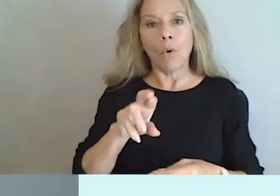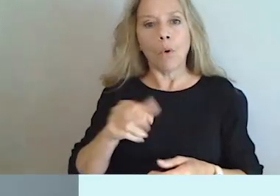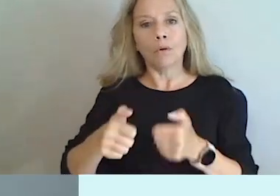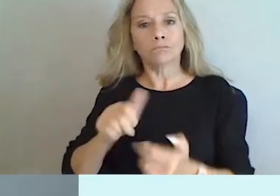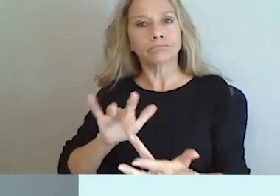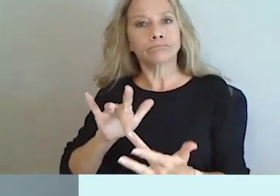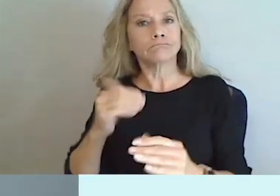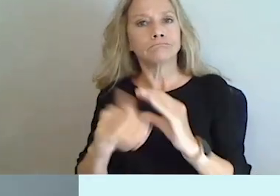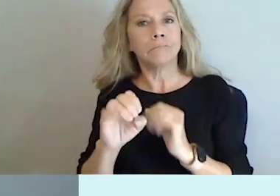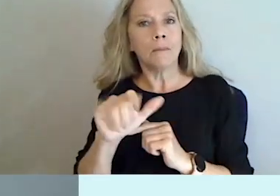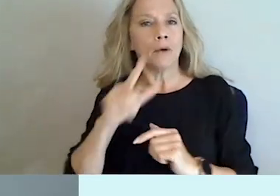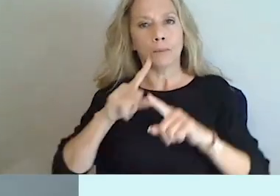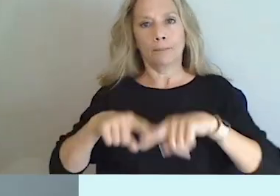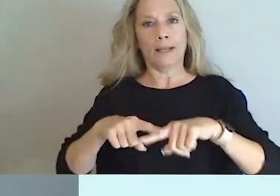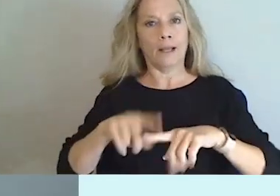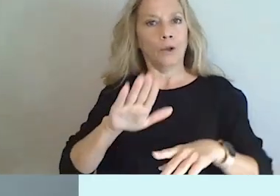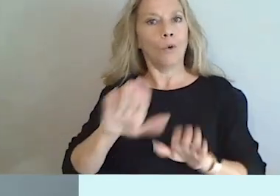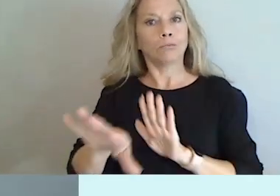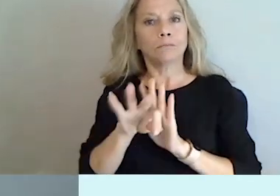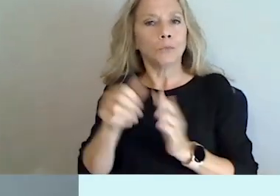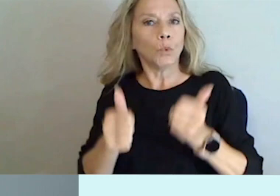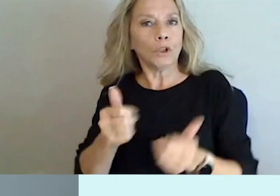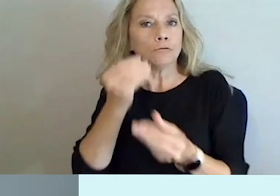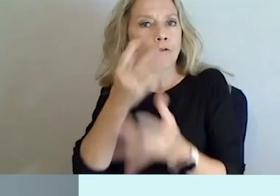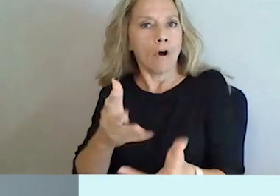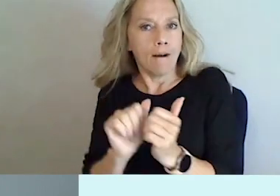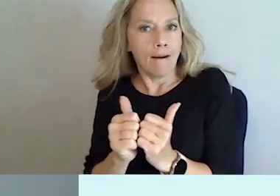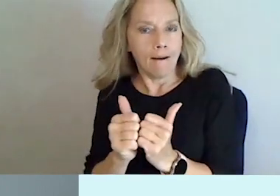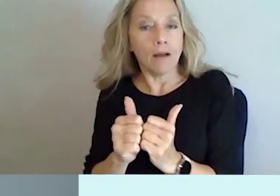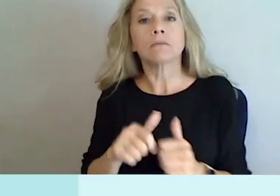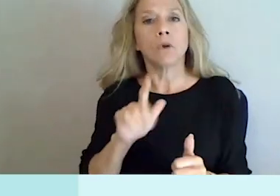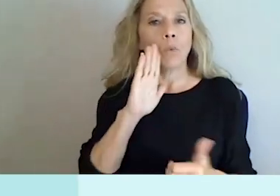on how you have chosen to be notified. Those will direct you to begin your renewal.